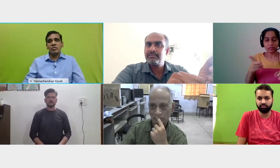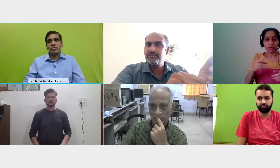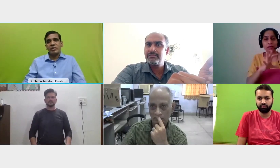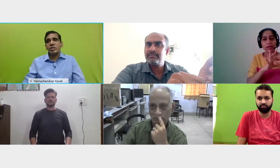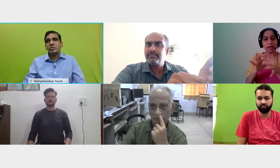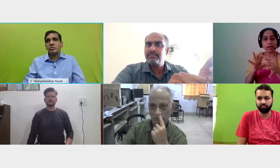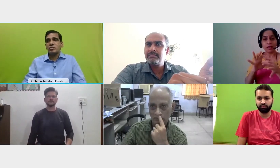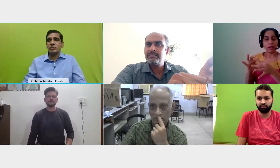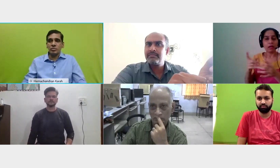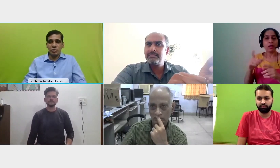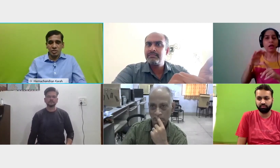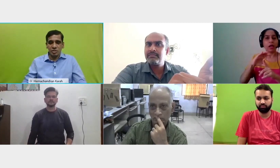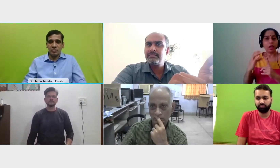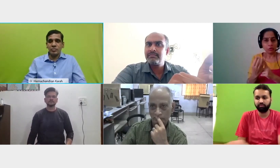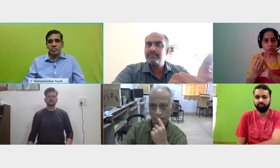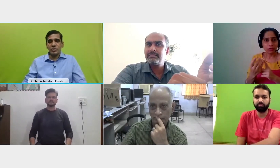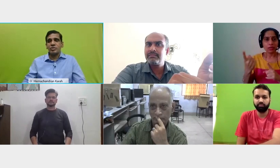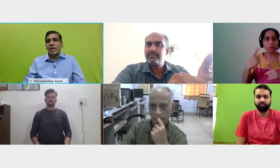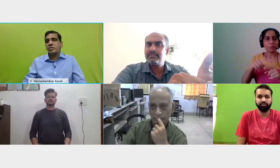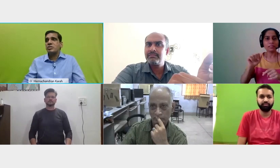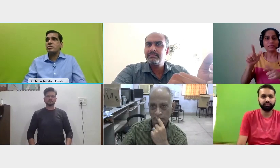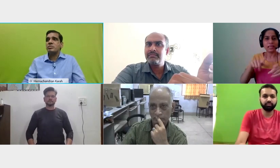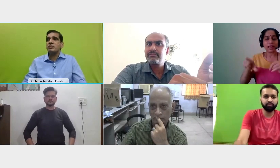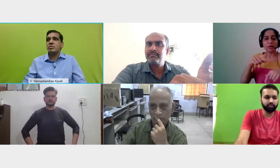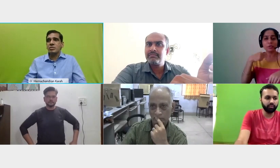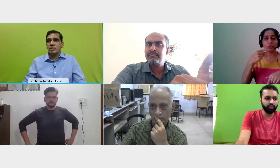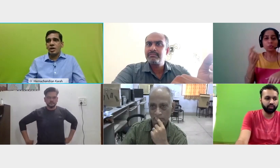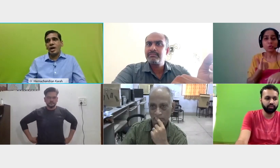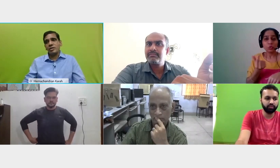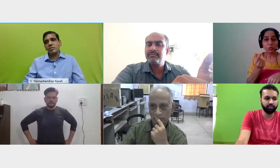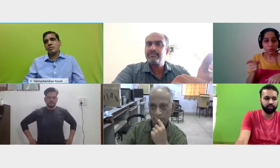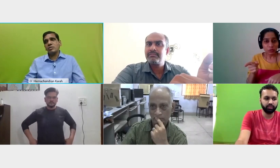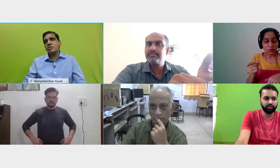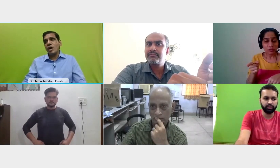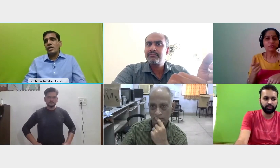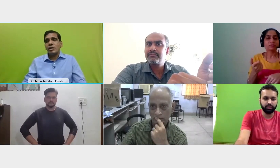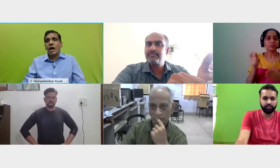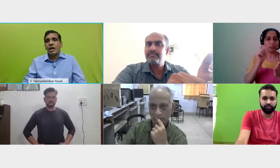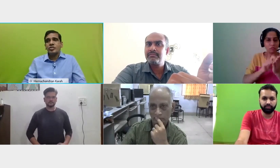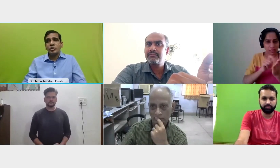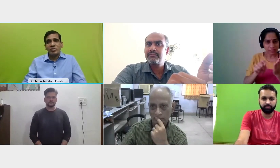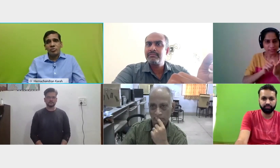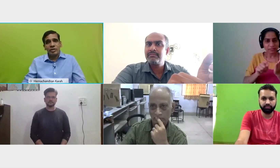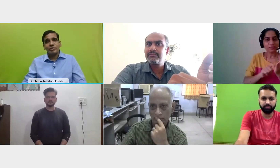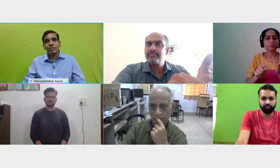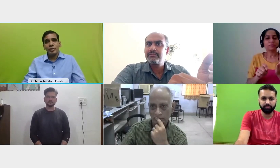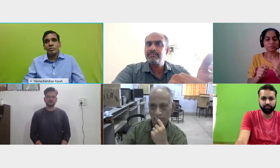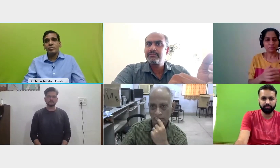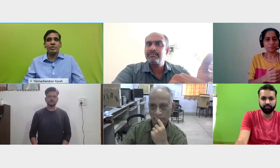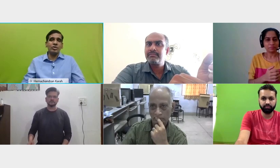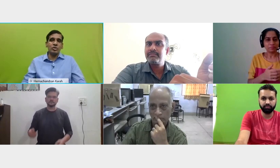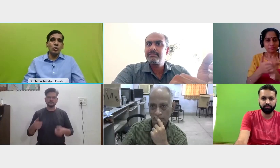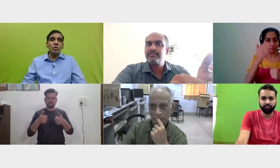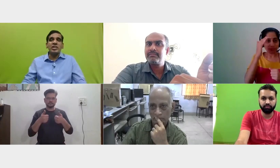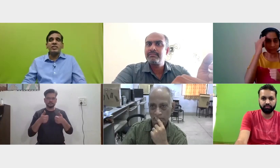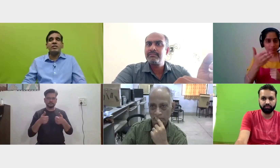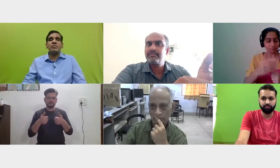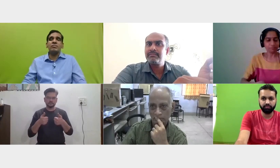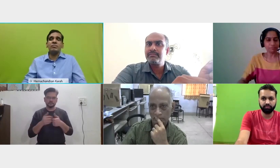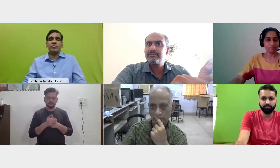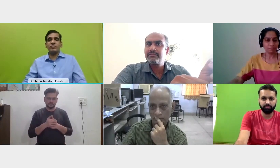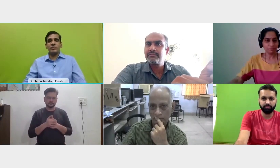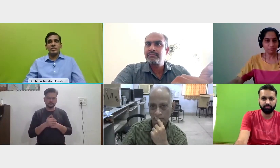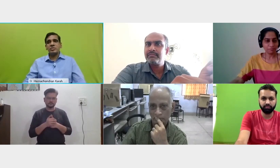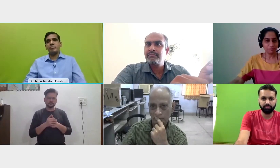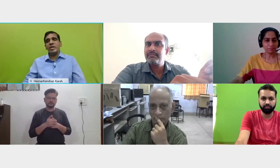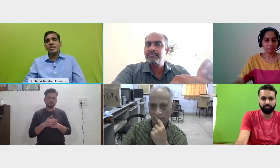speakers of language, writers and and the large human world you know. Only then this